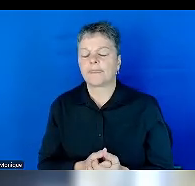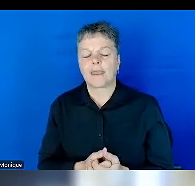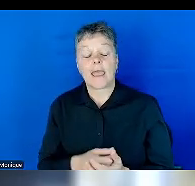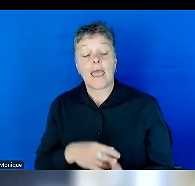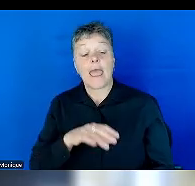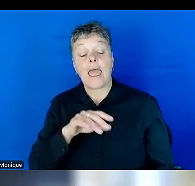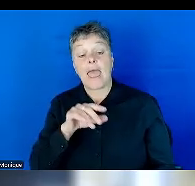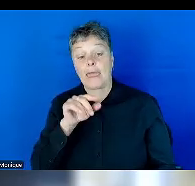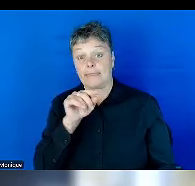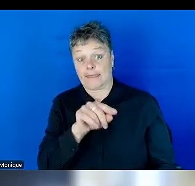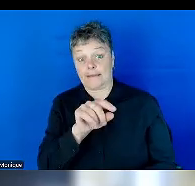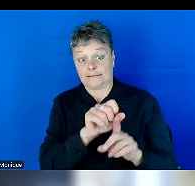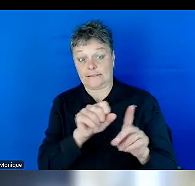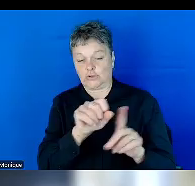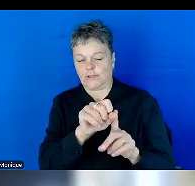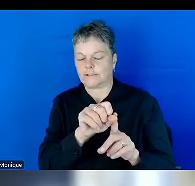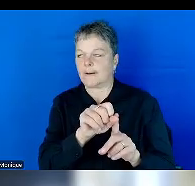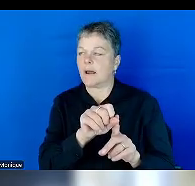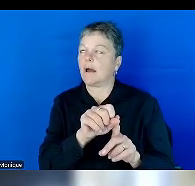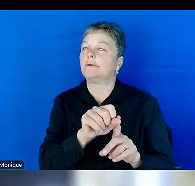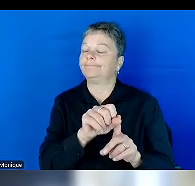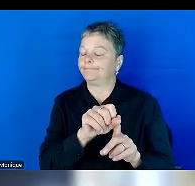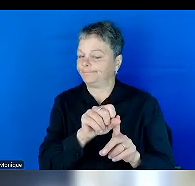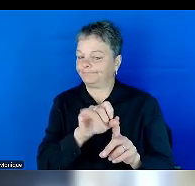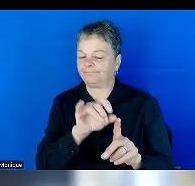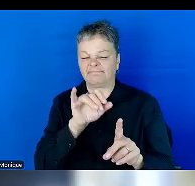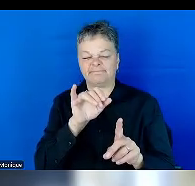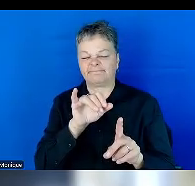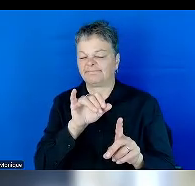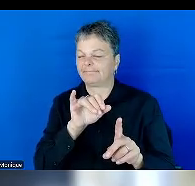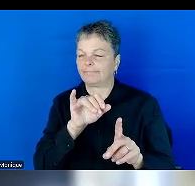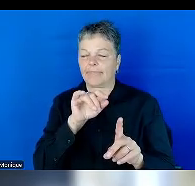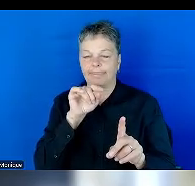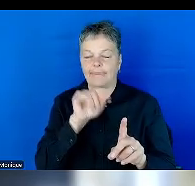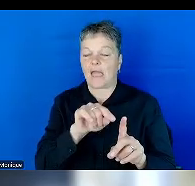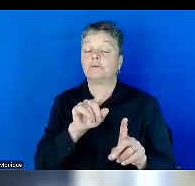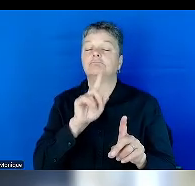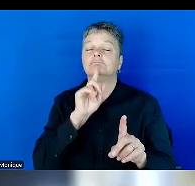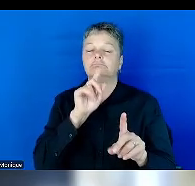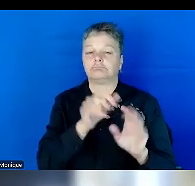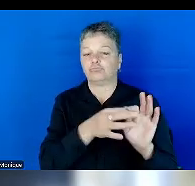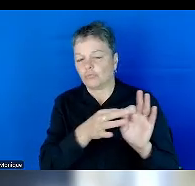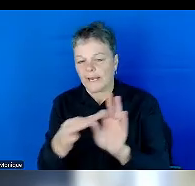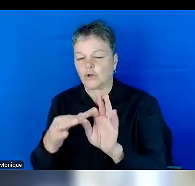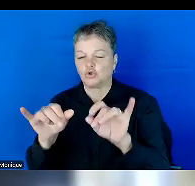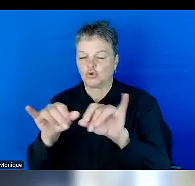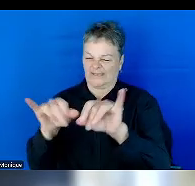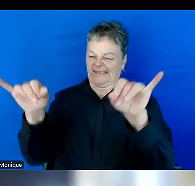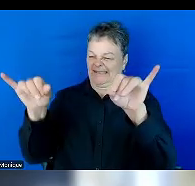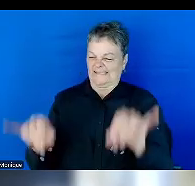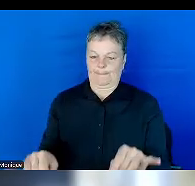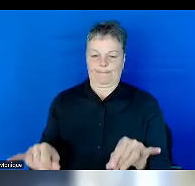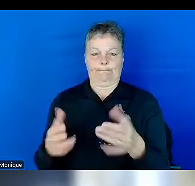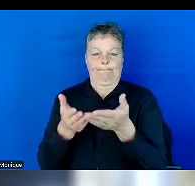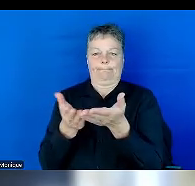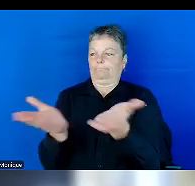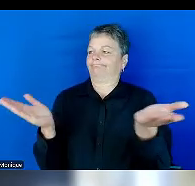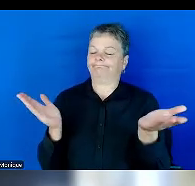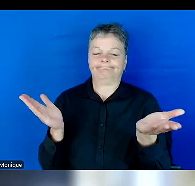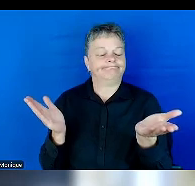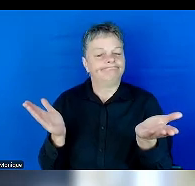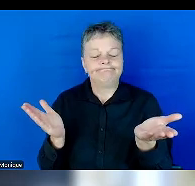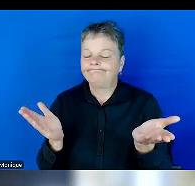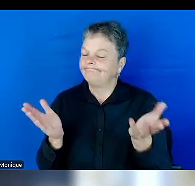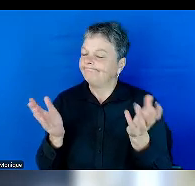So what is the issue or the the possible outcome that could change uh the rights or in a positive